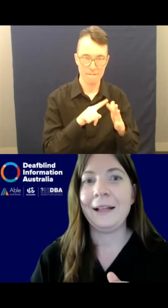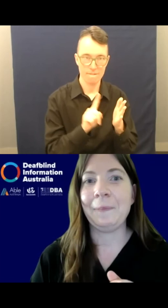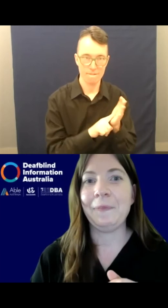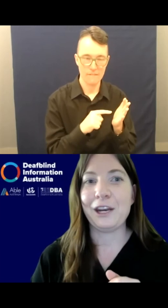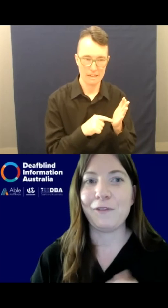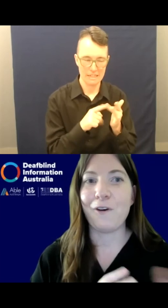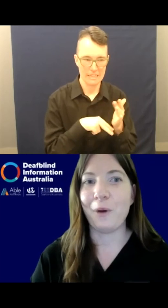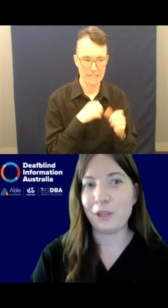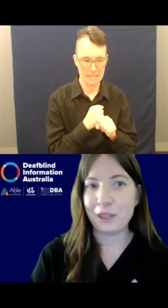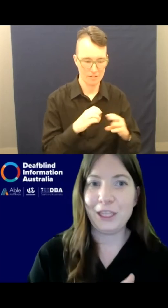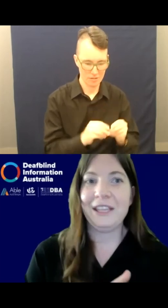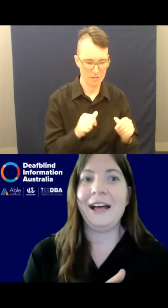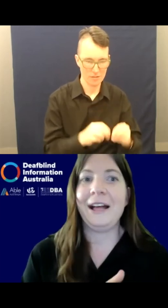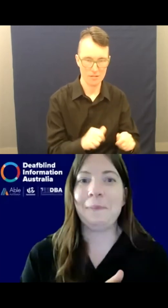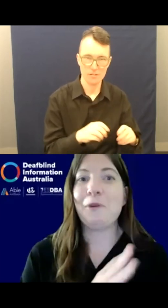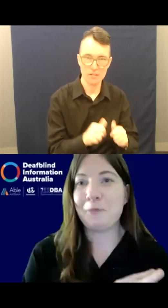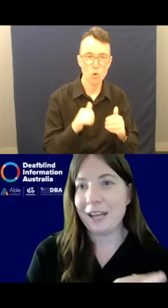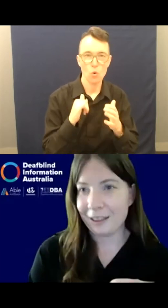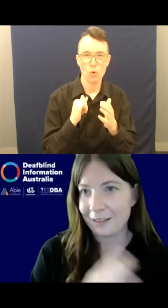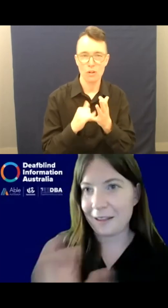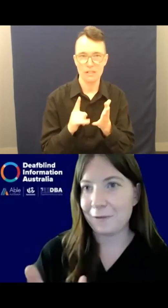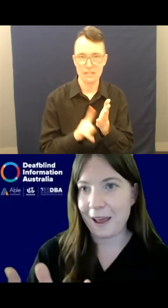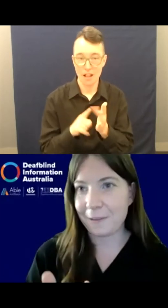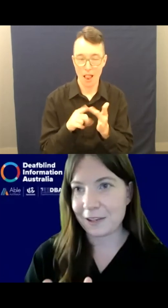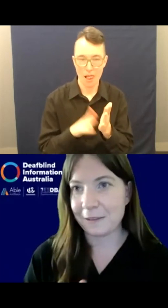that involve both movement and the sensory aspect as well.